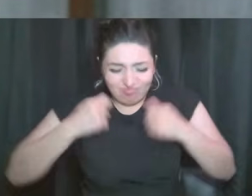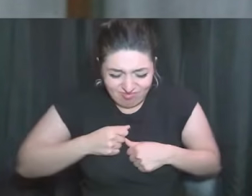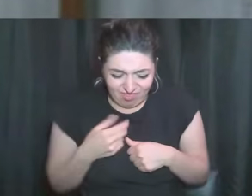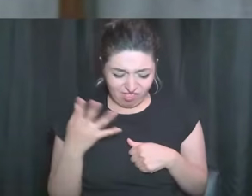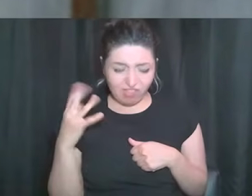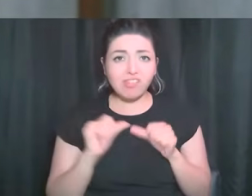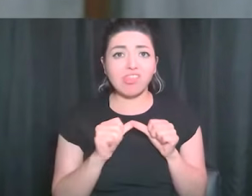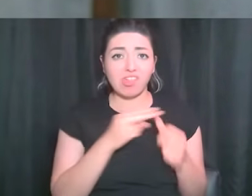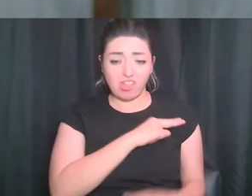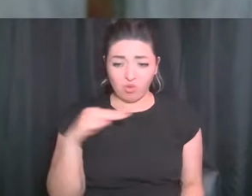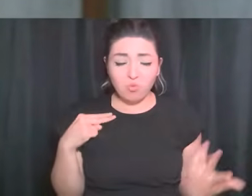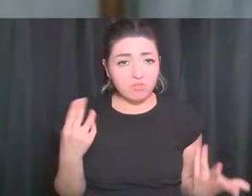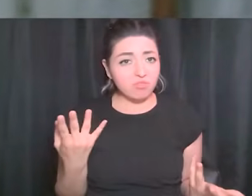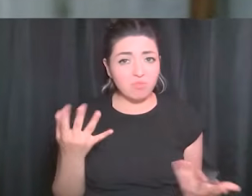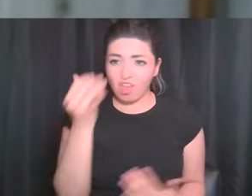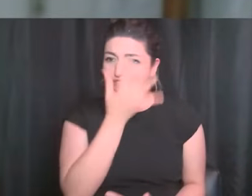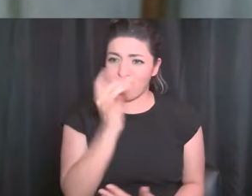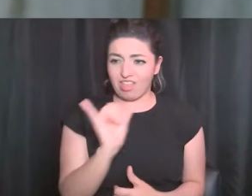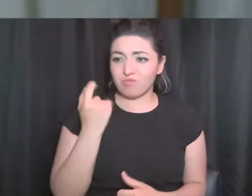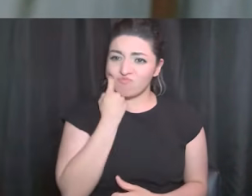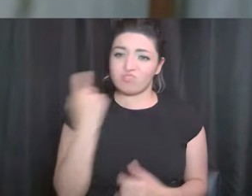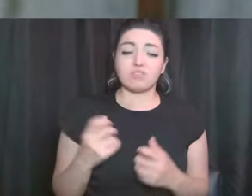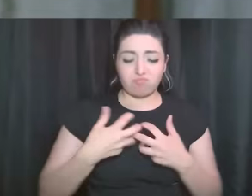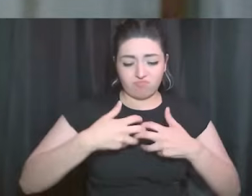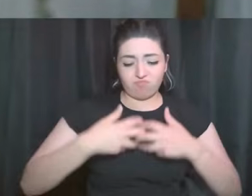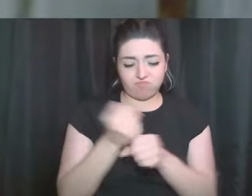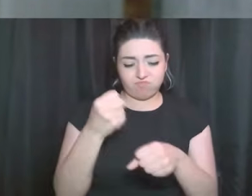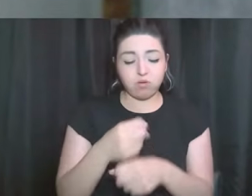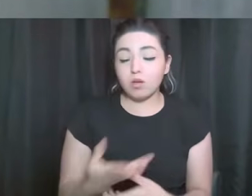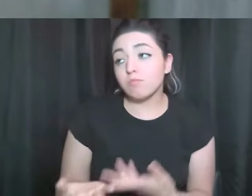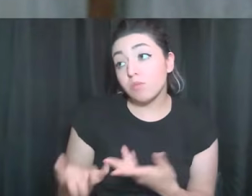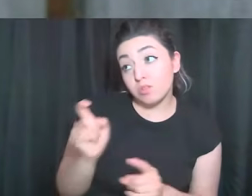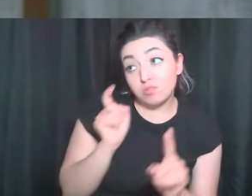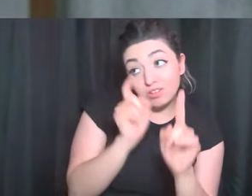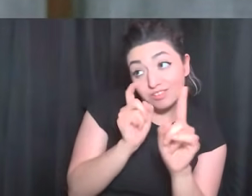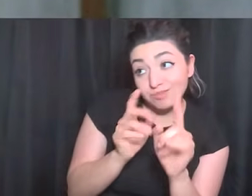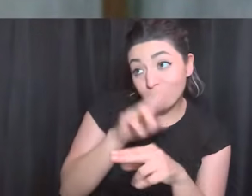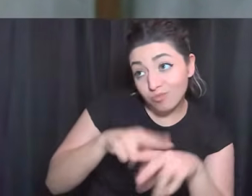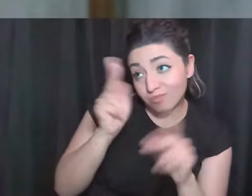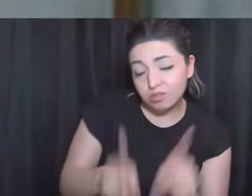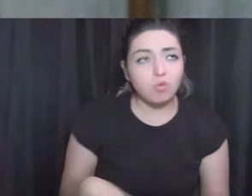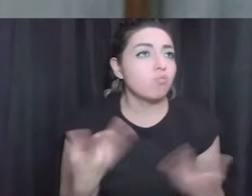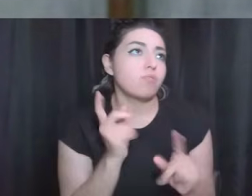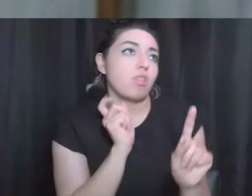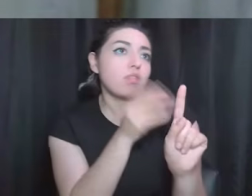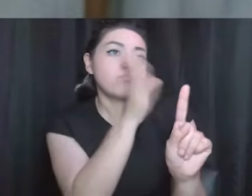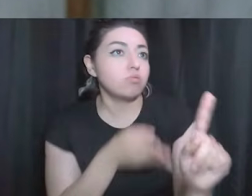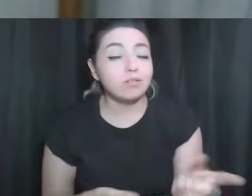I mean, he says he's deviant, but he looks like he walked out of the fucking factory. I dunno, Gavin. Like you could ask him, like a normal person. Yeah, I'm just gonna... just gonna ask him?